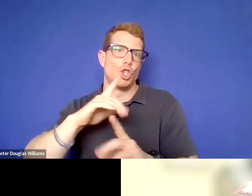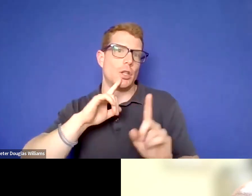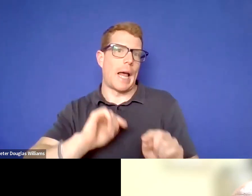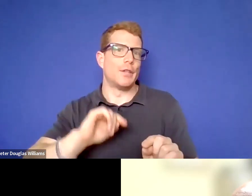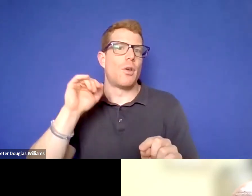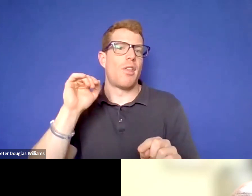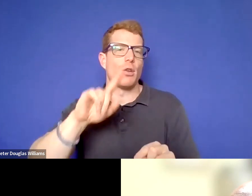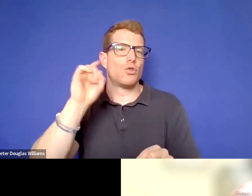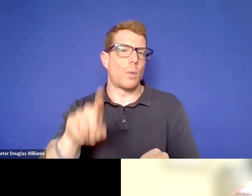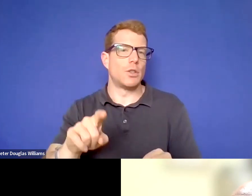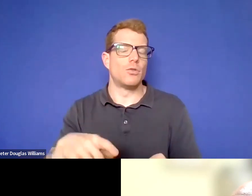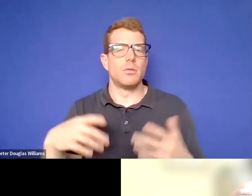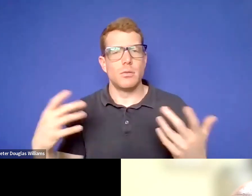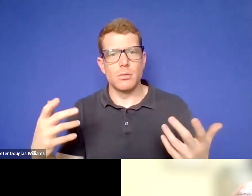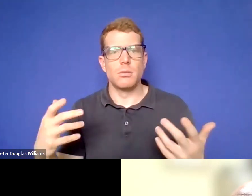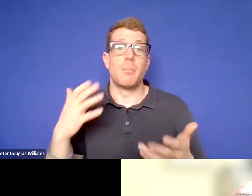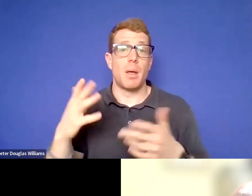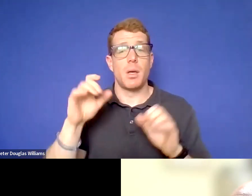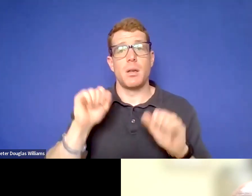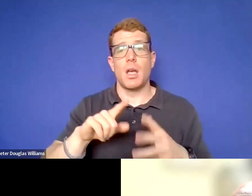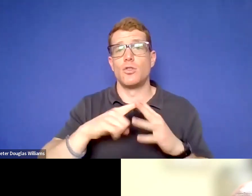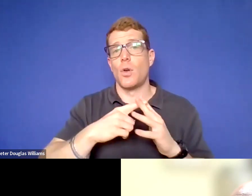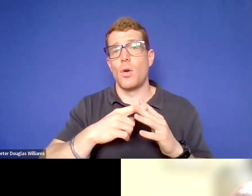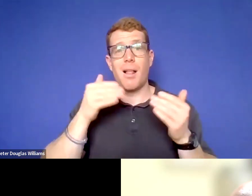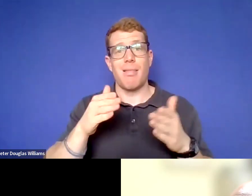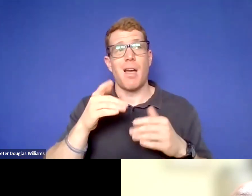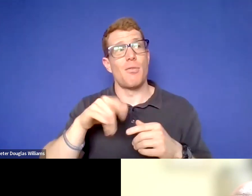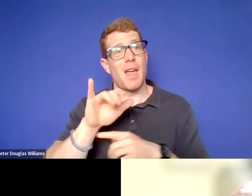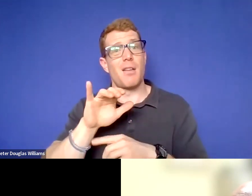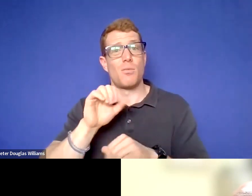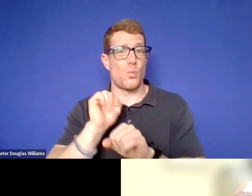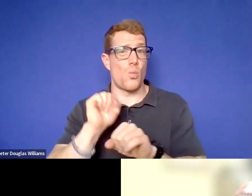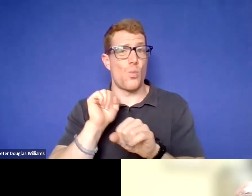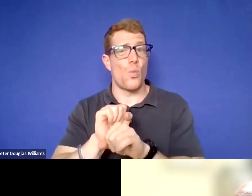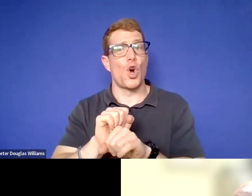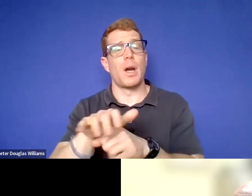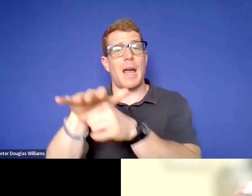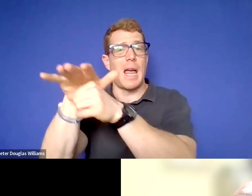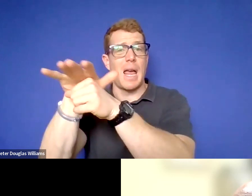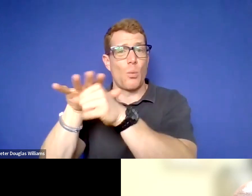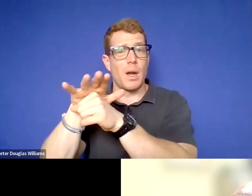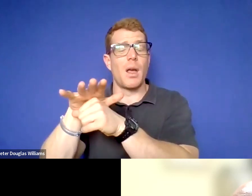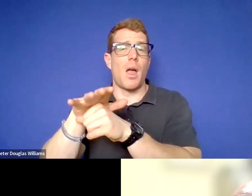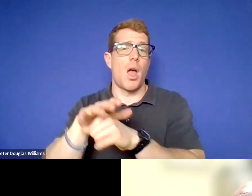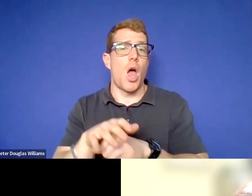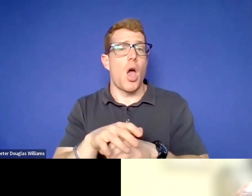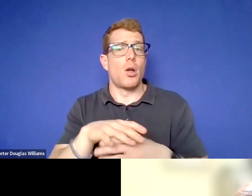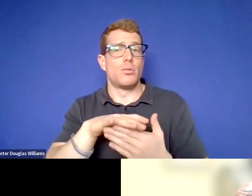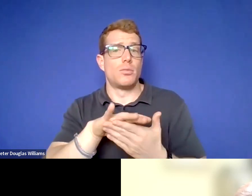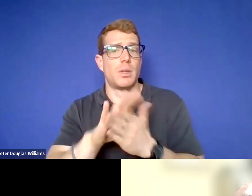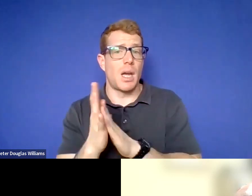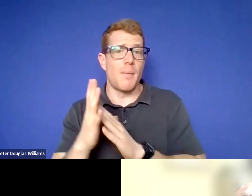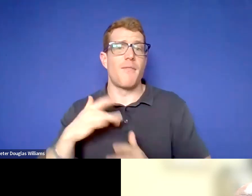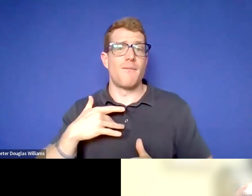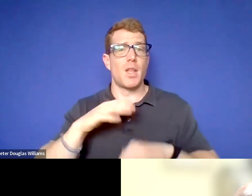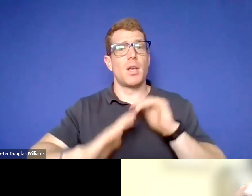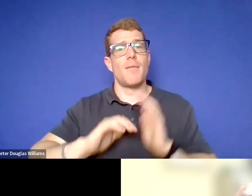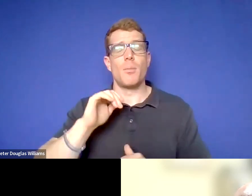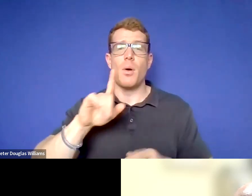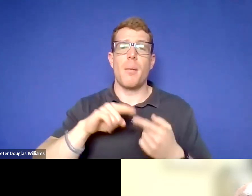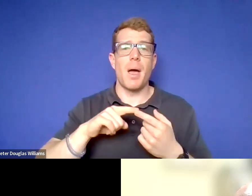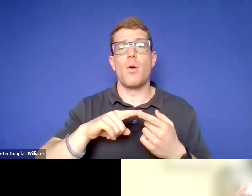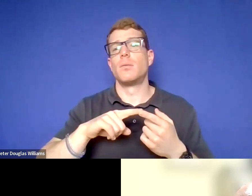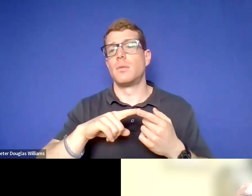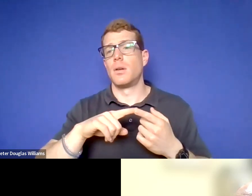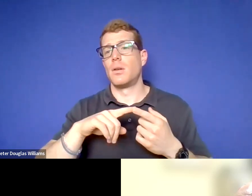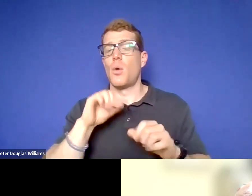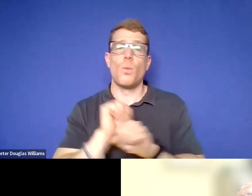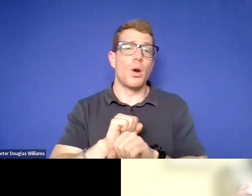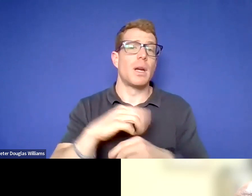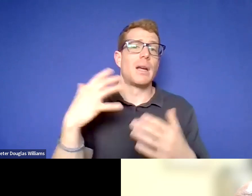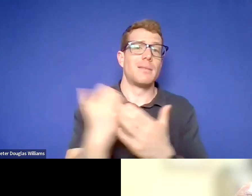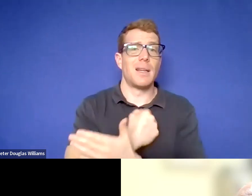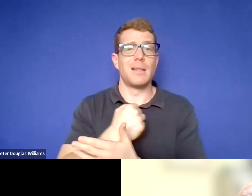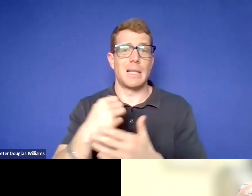Maybe we can begin to allow that workforce to be able to few comfortable about working for an income and avoiding those overpayments that that you are speaking of.